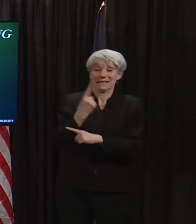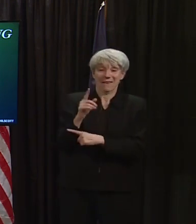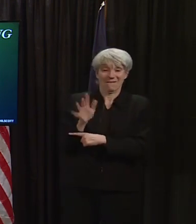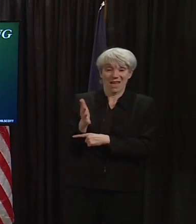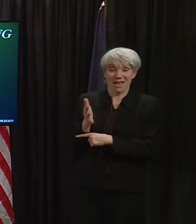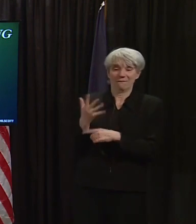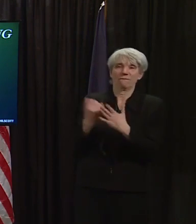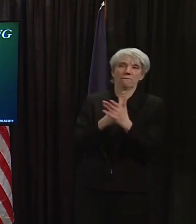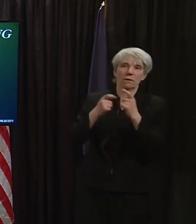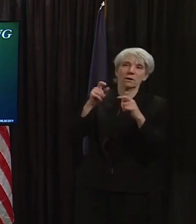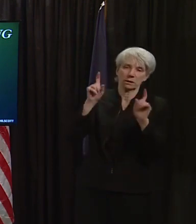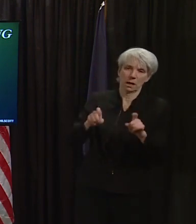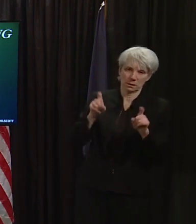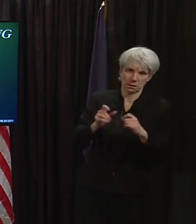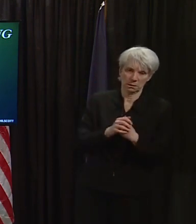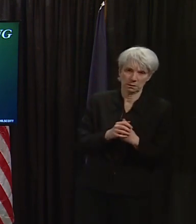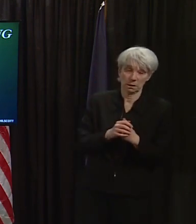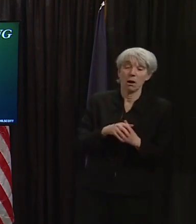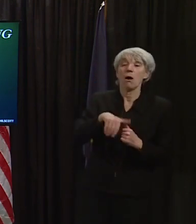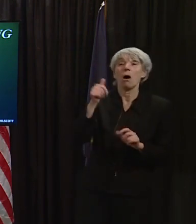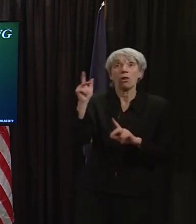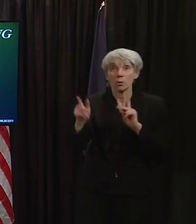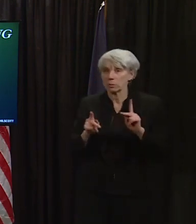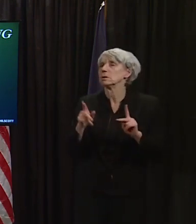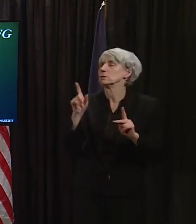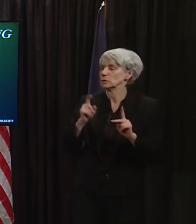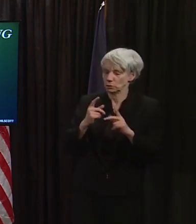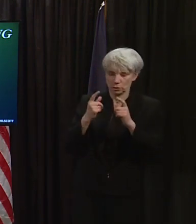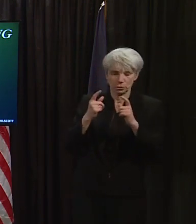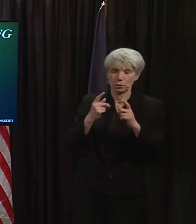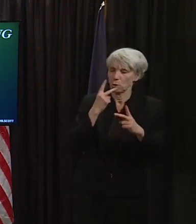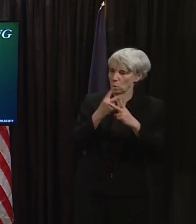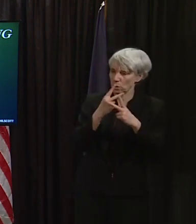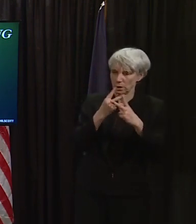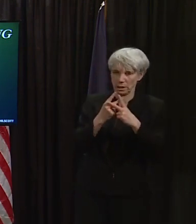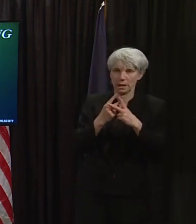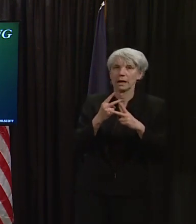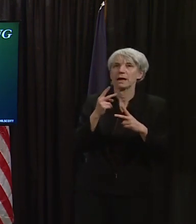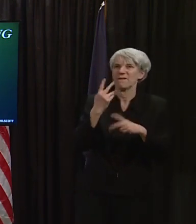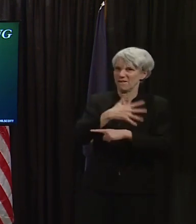All others need to quarantine five days if they have no symptoms And we'll wear